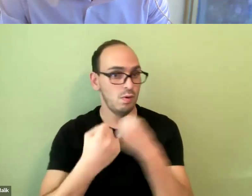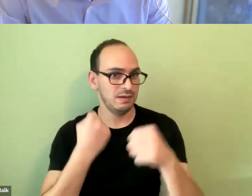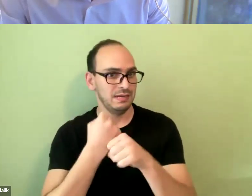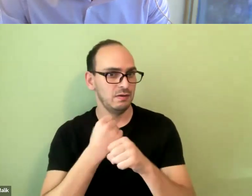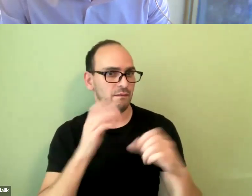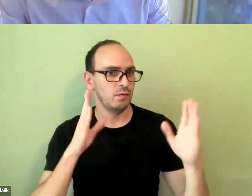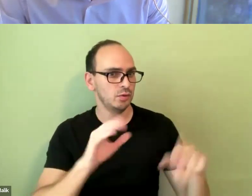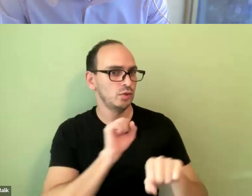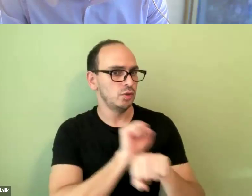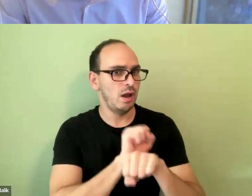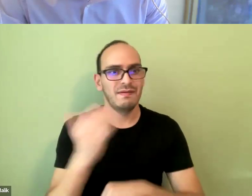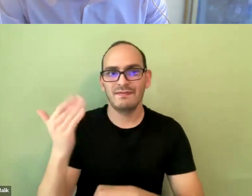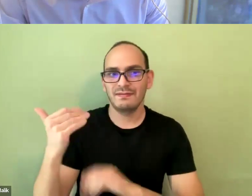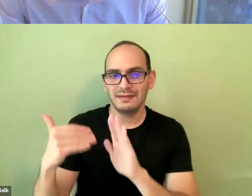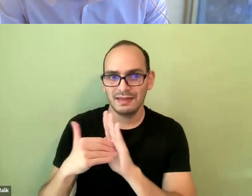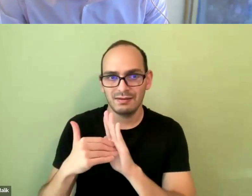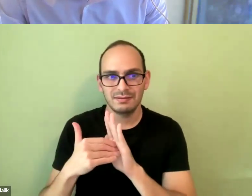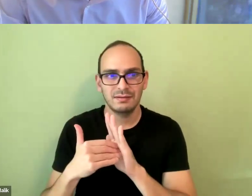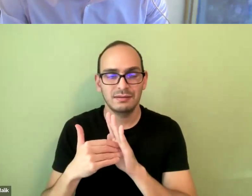15,000 is a pay cut.